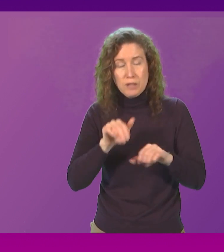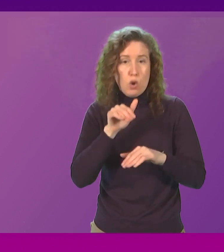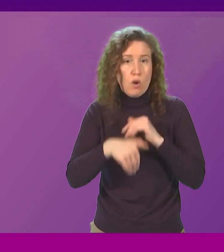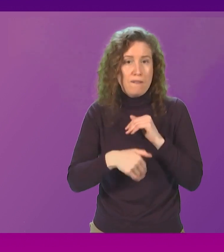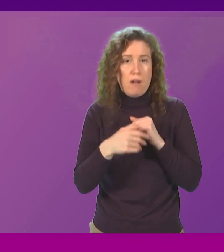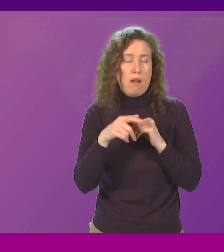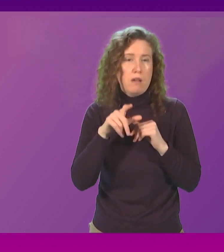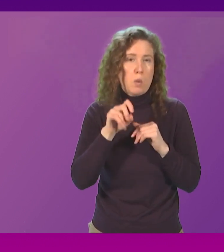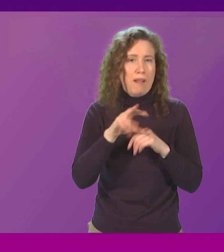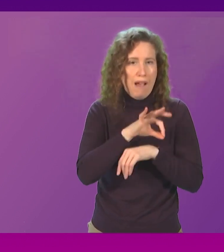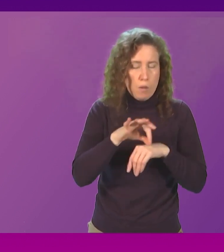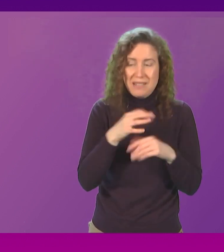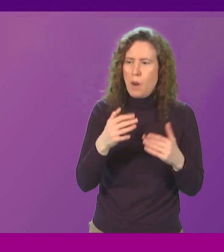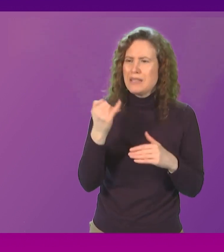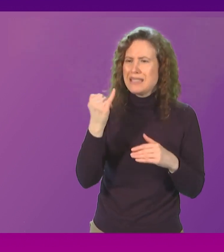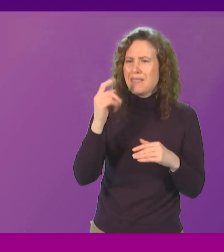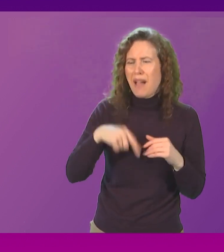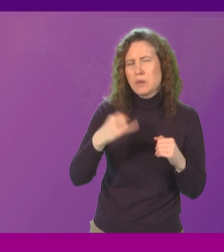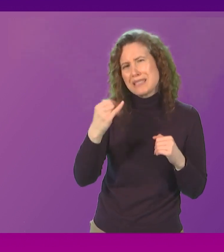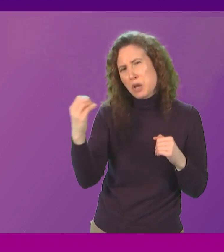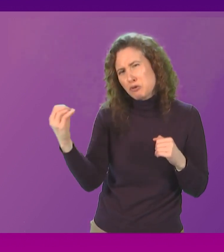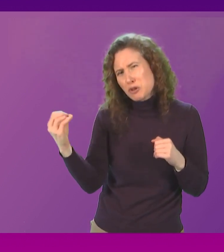in accident and emergency departments; now the figure is 6,600 patients.